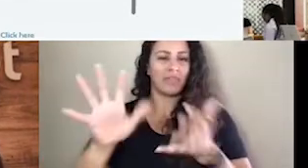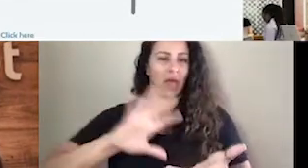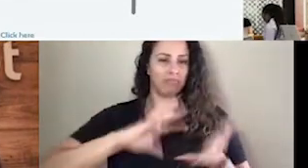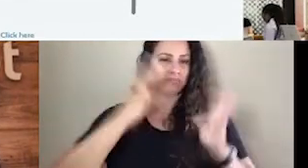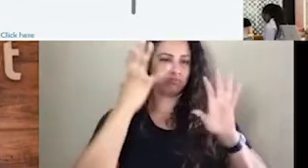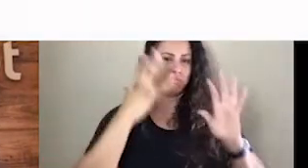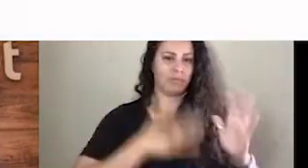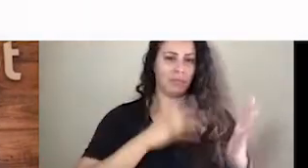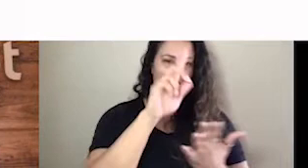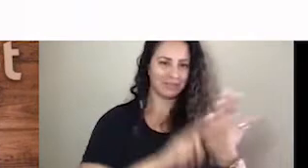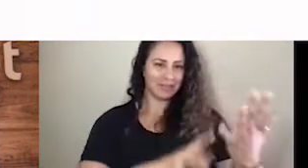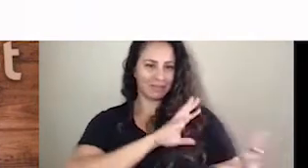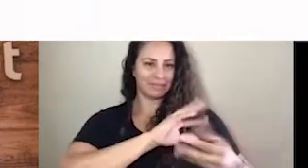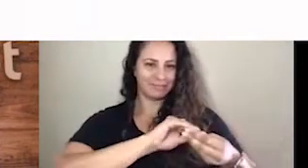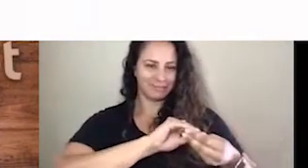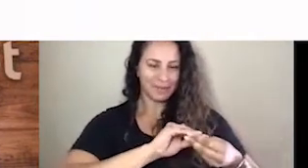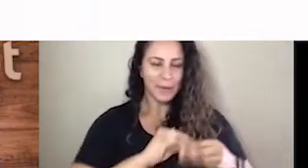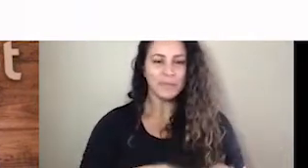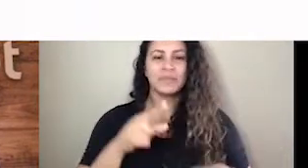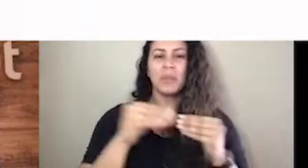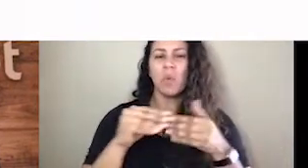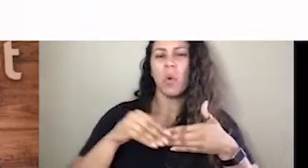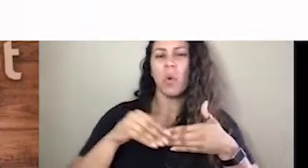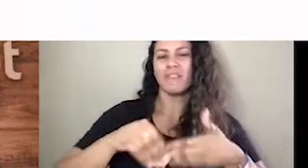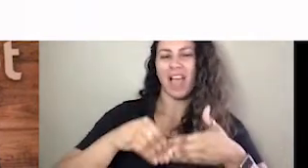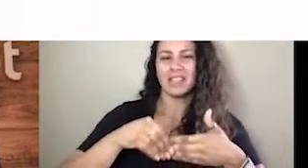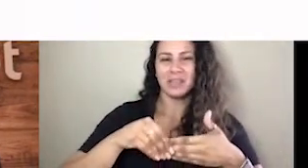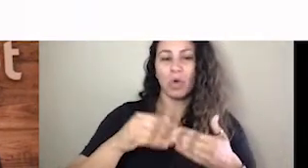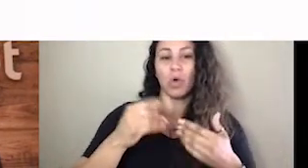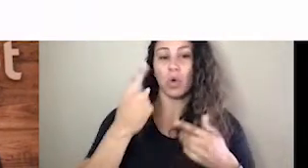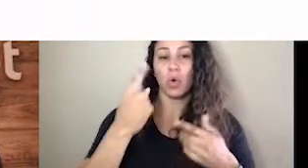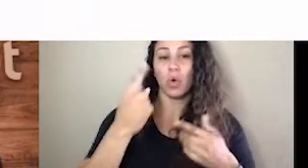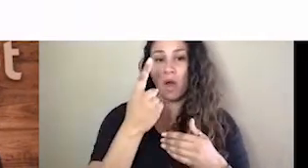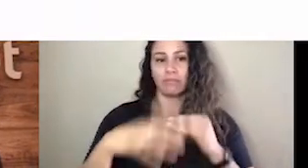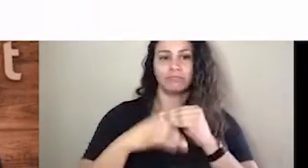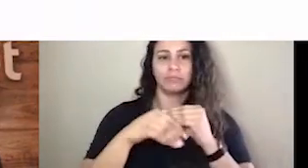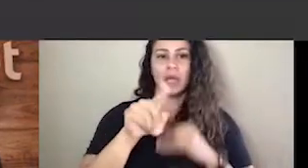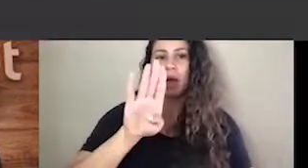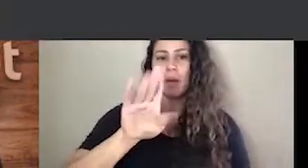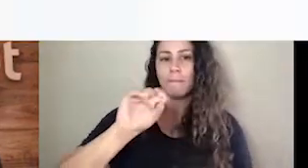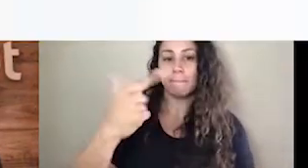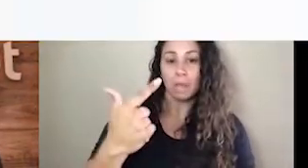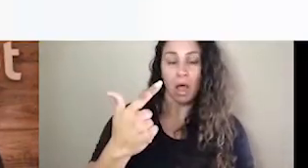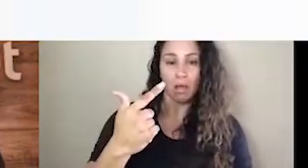AND ONE WAY TO MAKE IT MORE FLEXIBLE IN THE BLOG.